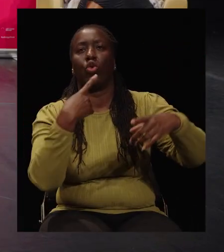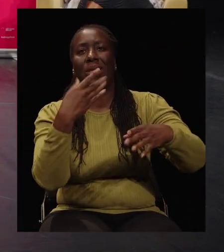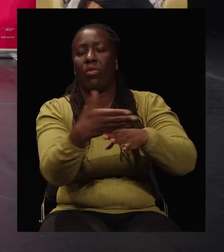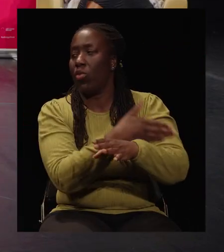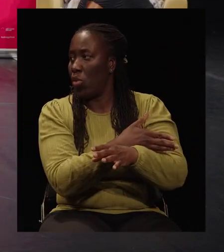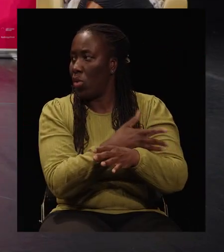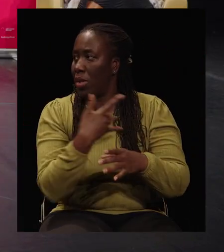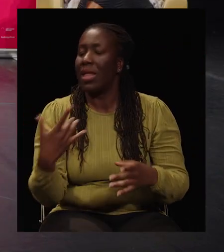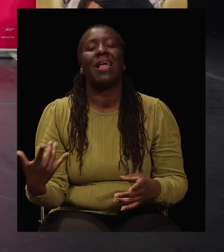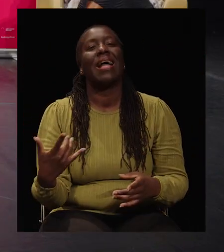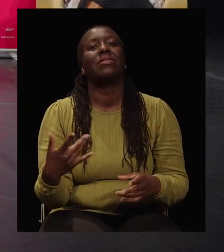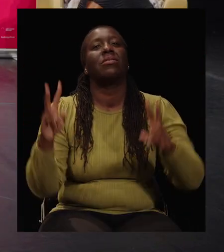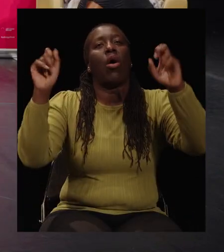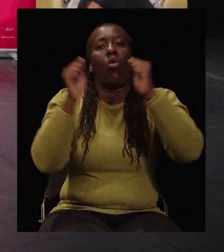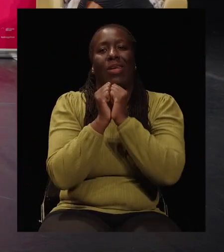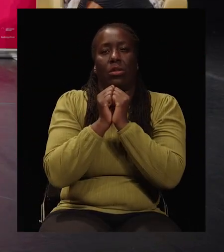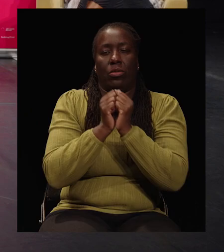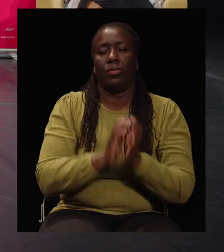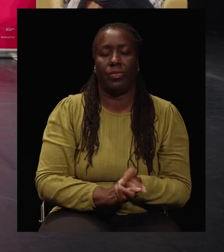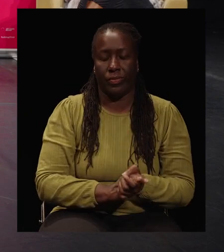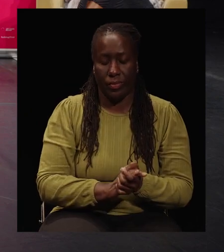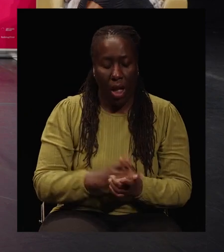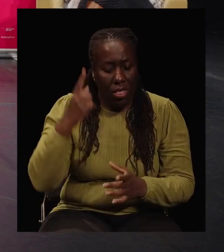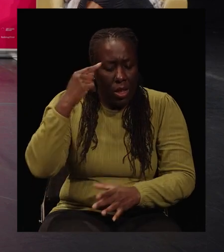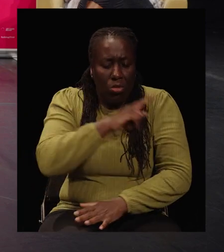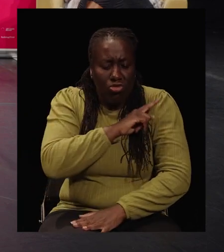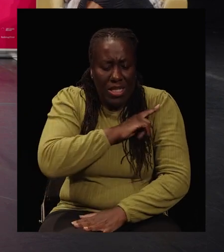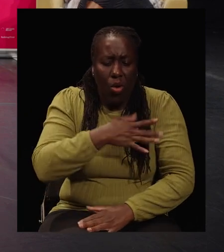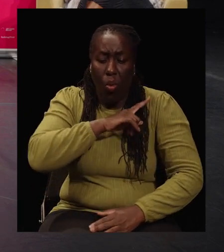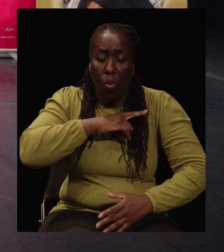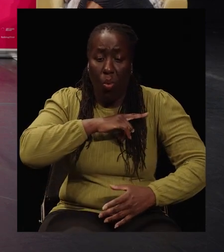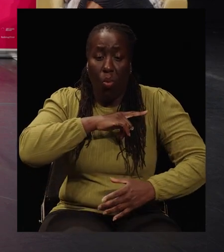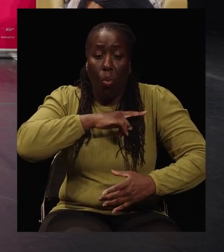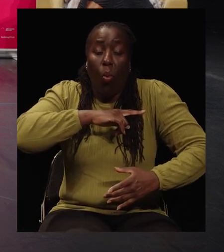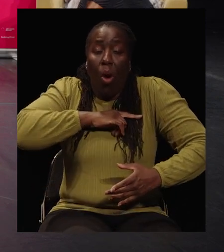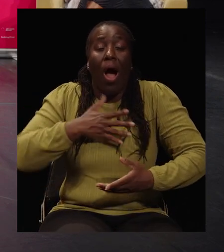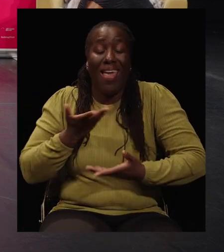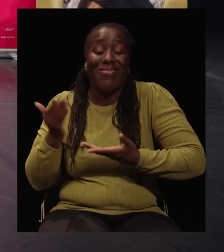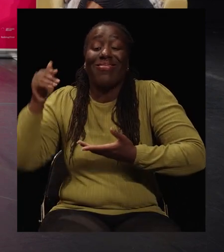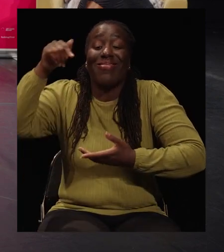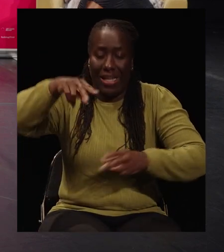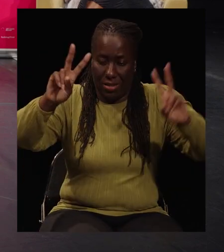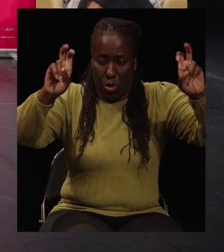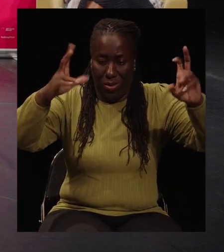and this notion of value, I think part of the reason that we bring this into the conversation is because that can so,